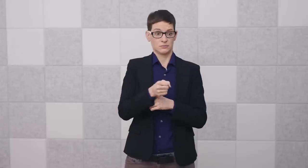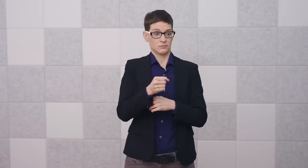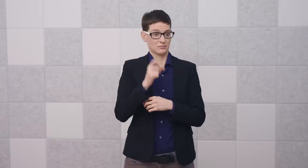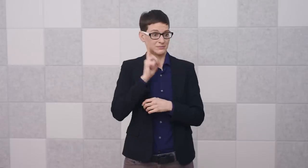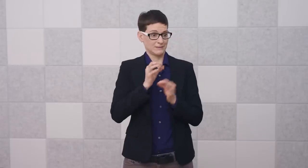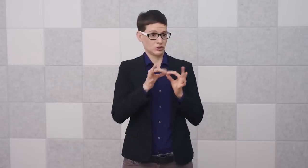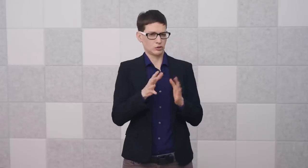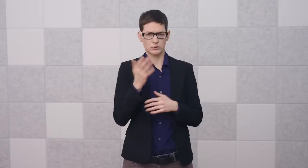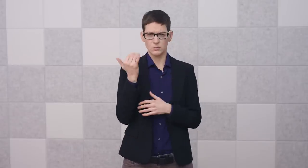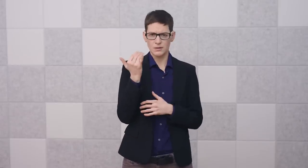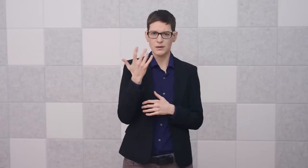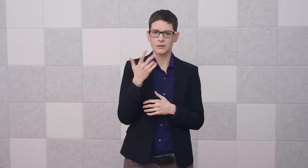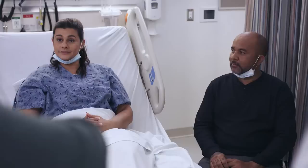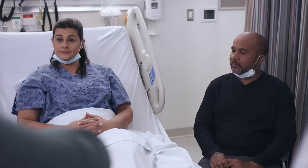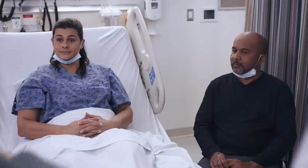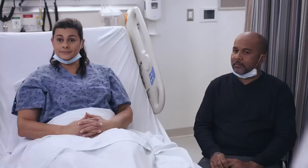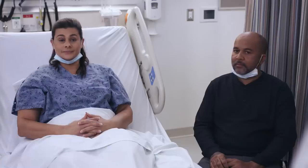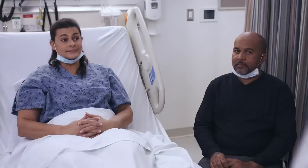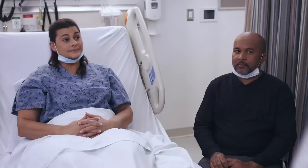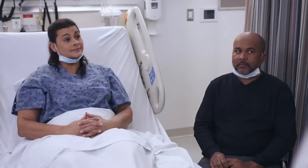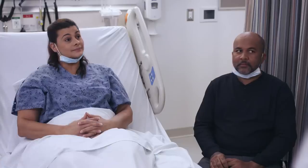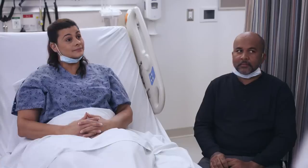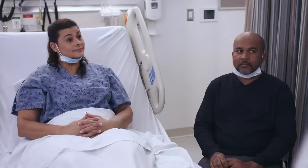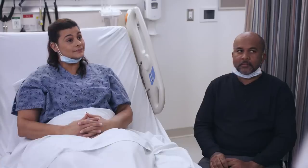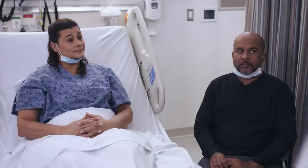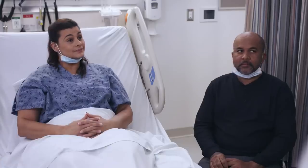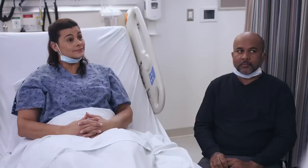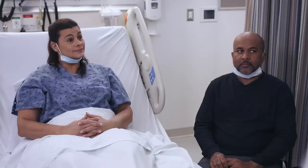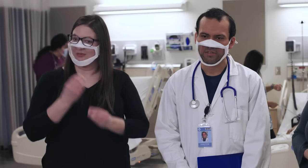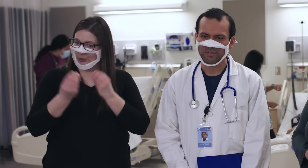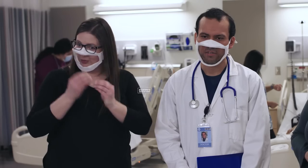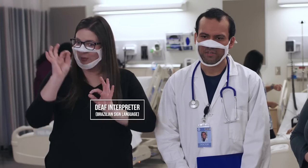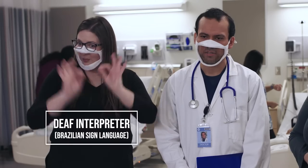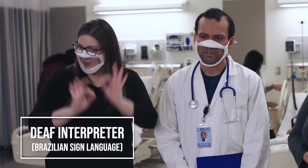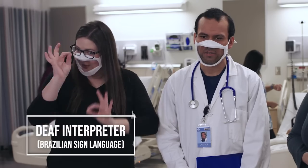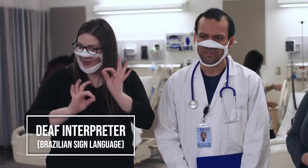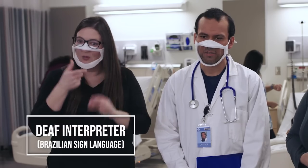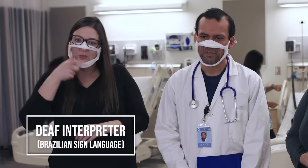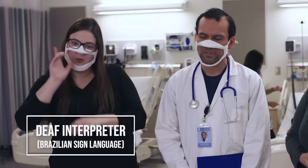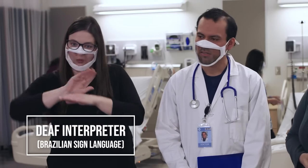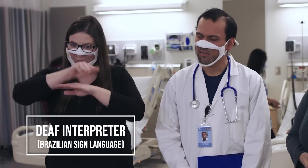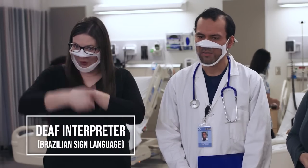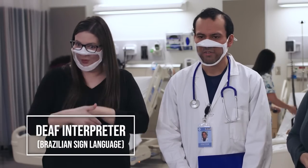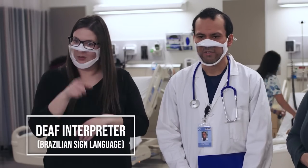Some clinical encounters may require a qualified Deaf Interpreter in addition to an ASL interpreter.